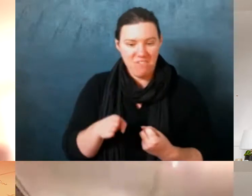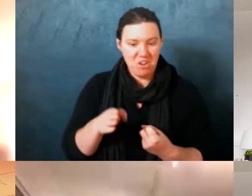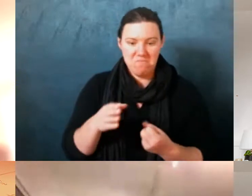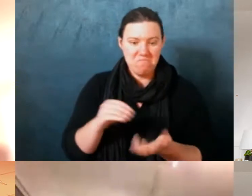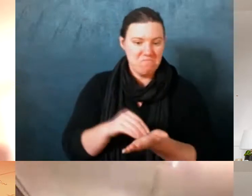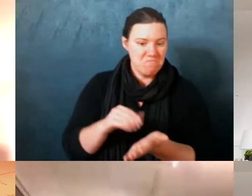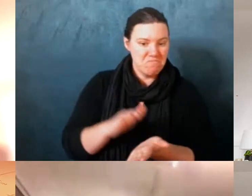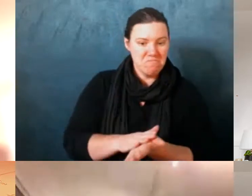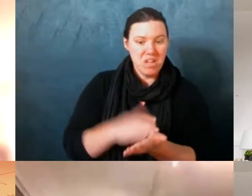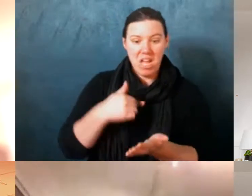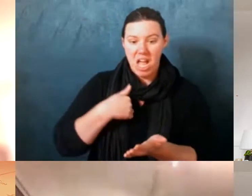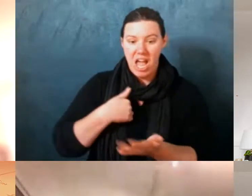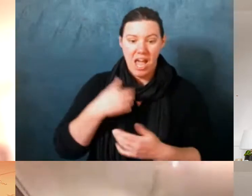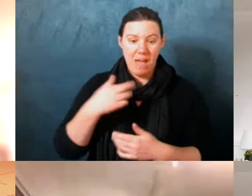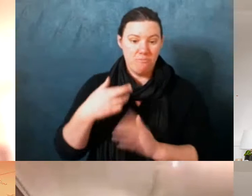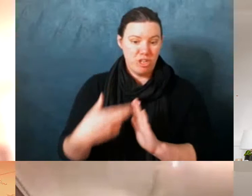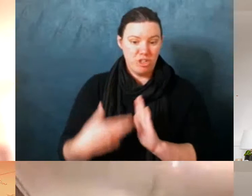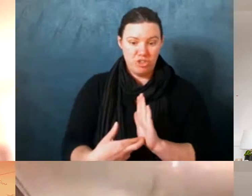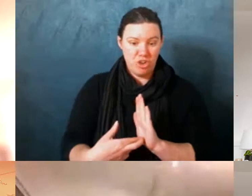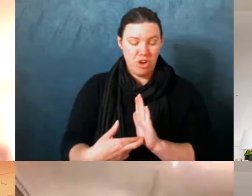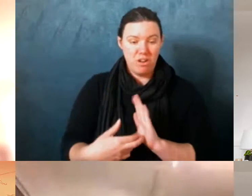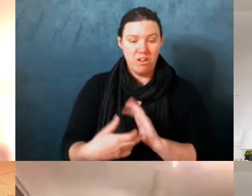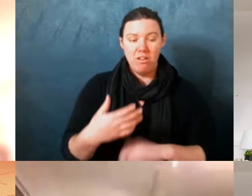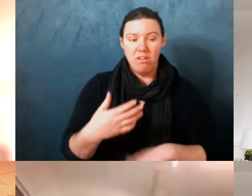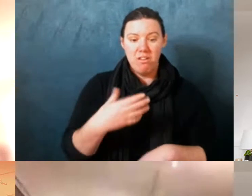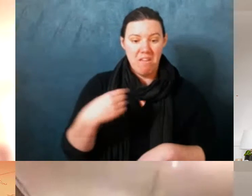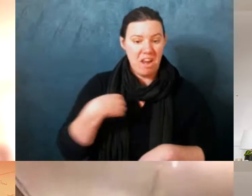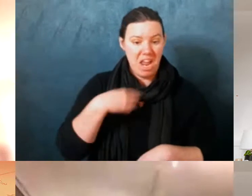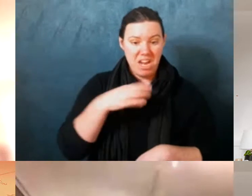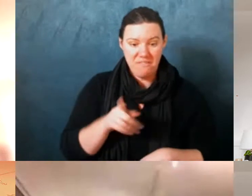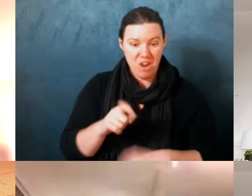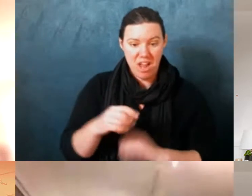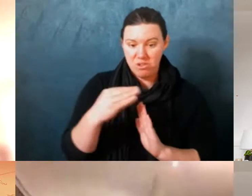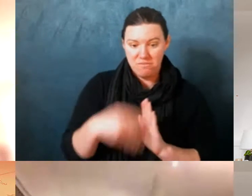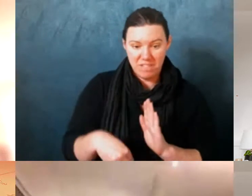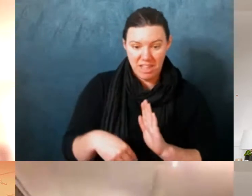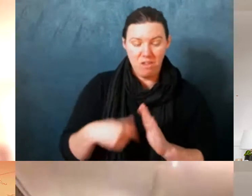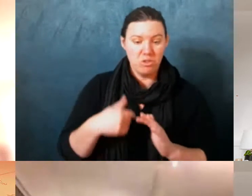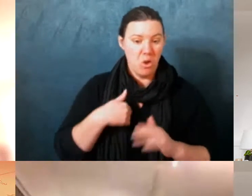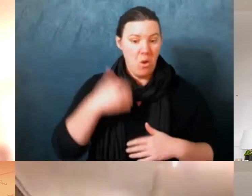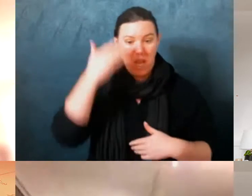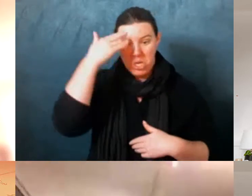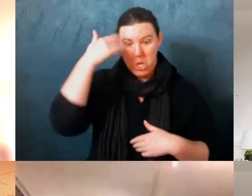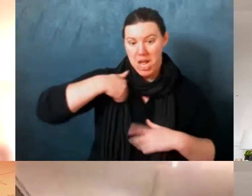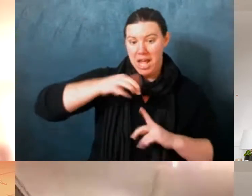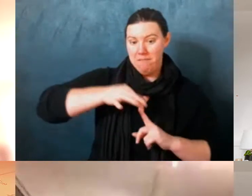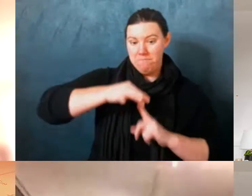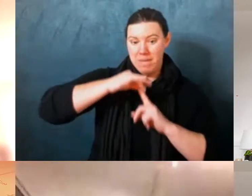So I'm a diamond in the rough and I'm proud of it. However, we need more that look like the diverse communities